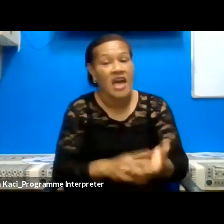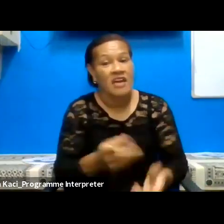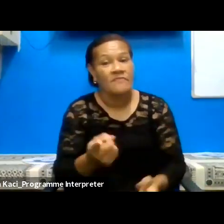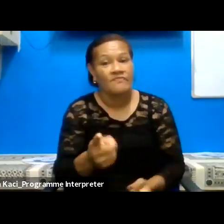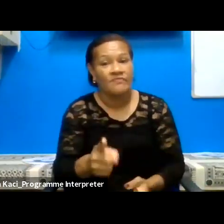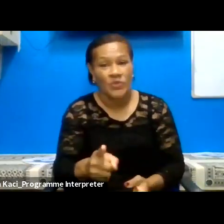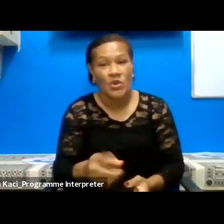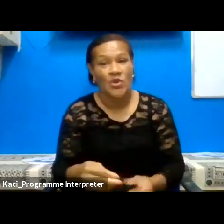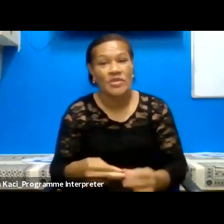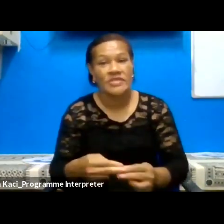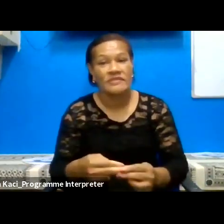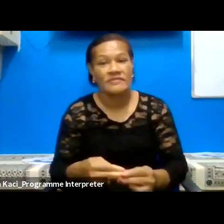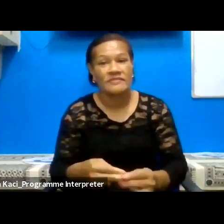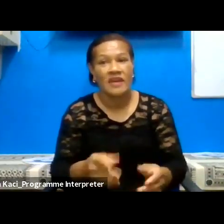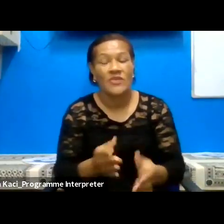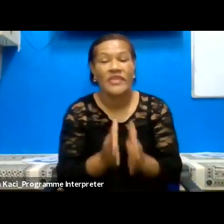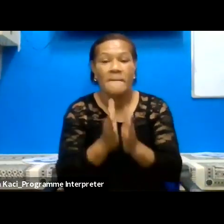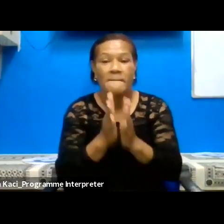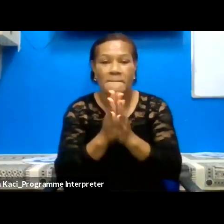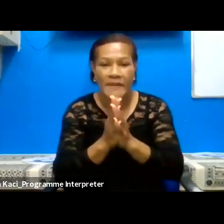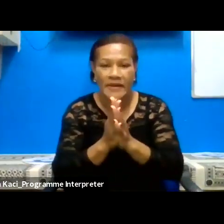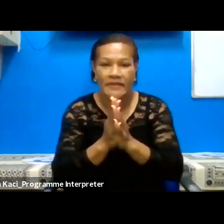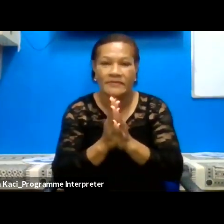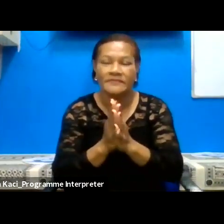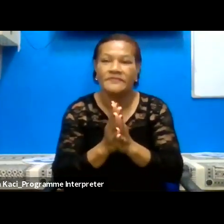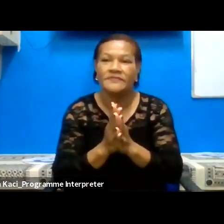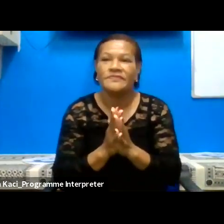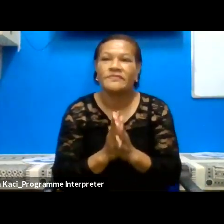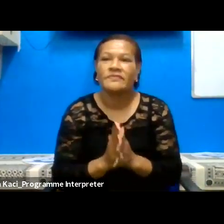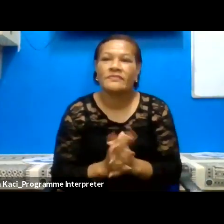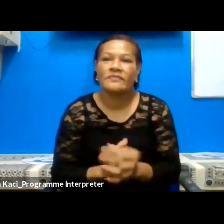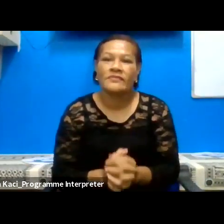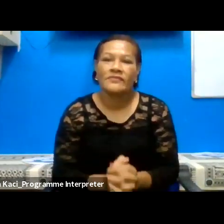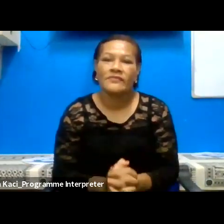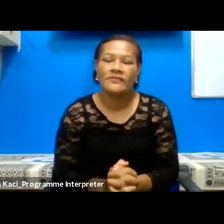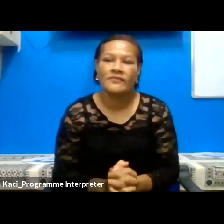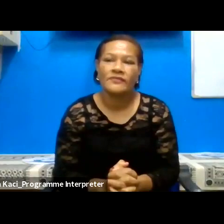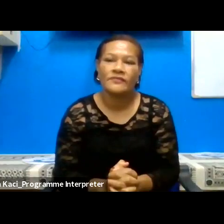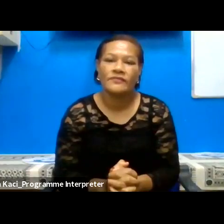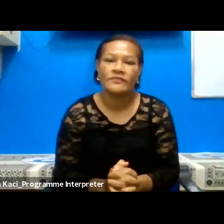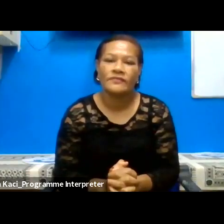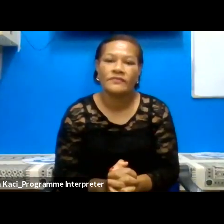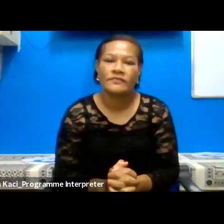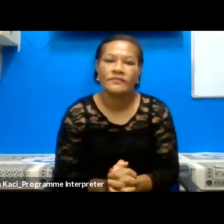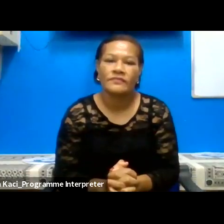look forward to working with to advance the distinctive